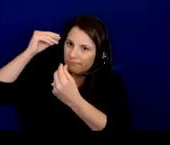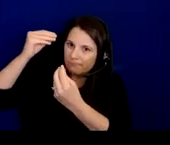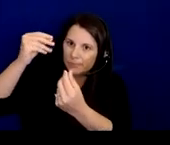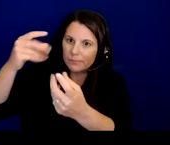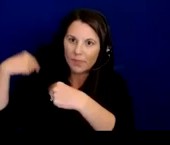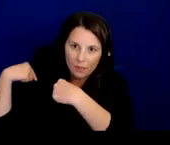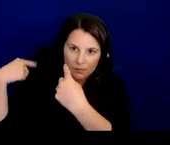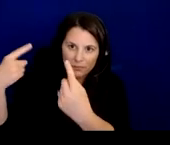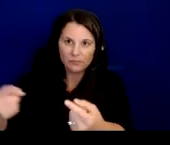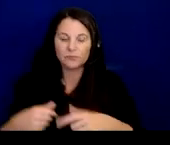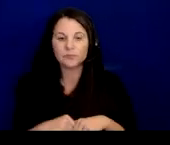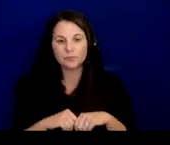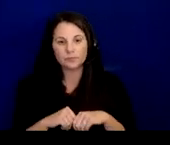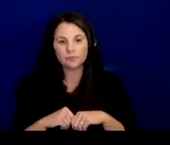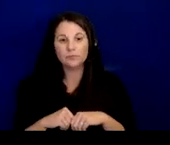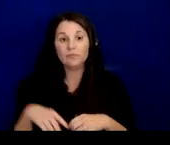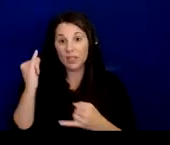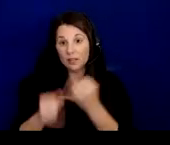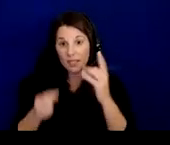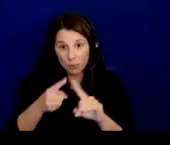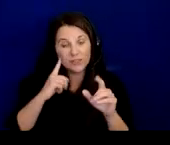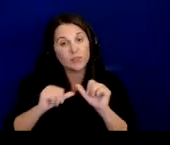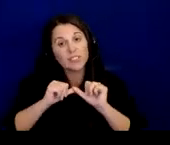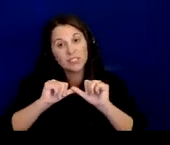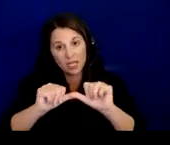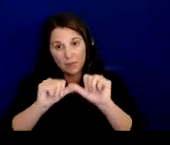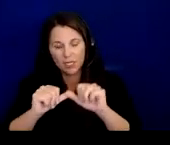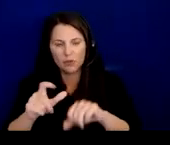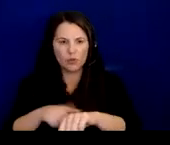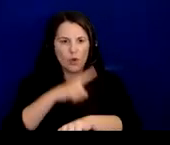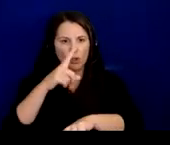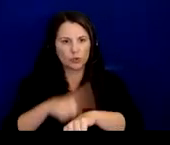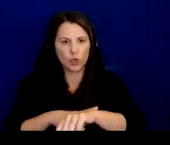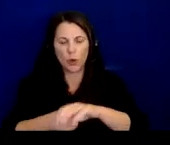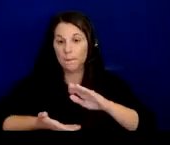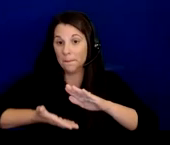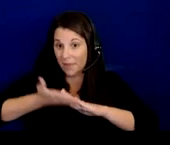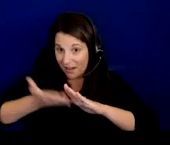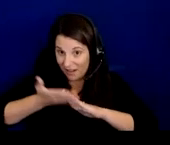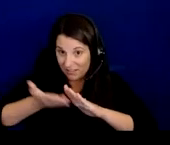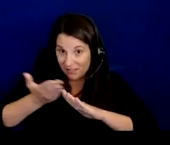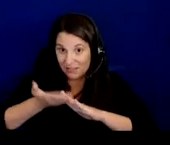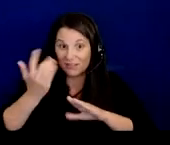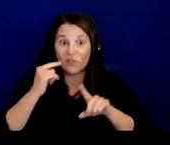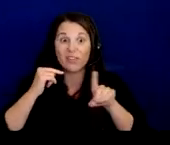Lastly, sustainability, the long term maintenance of these initiatives to ensure that everybody involved, all the stakeholders